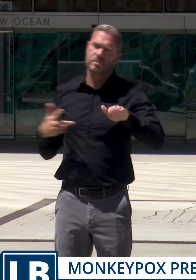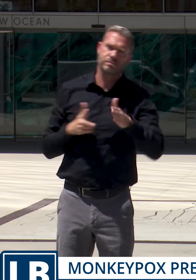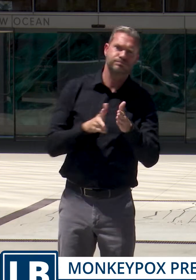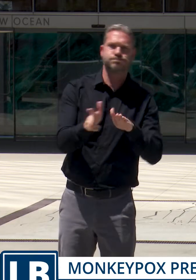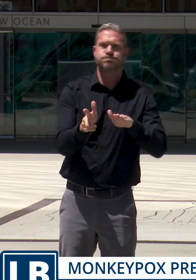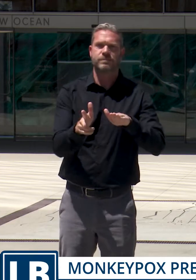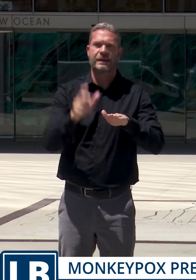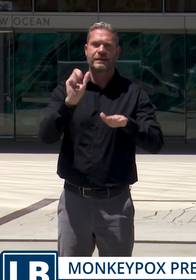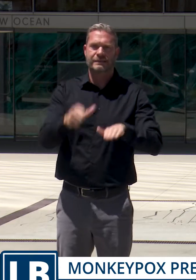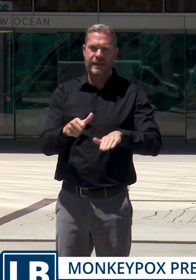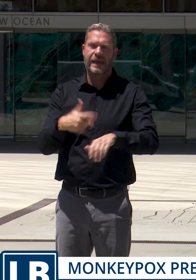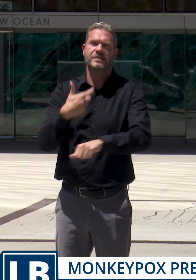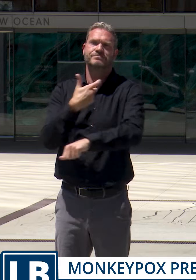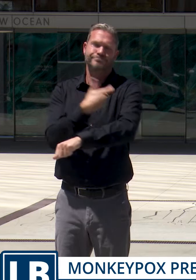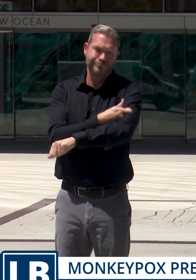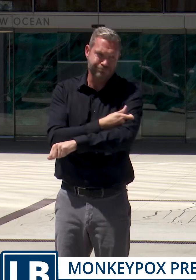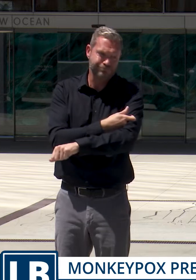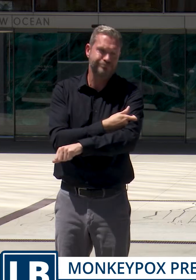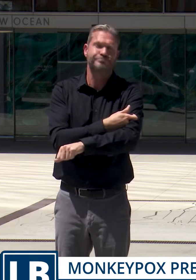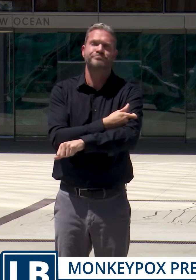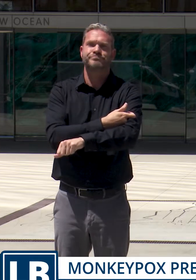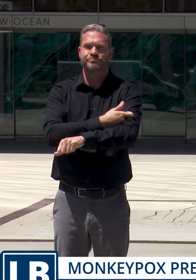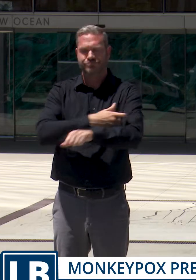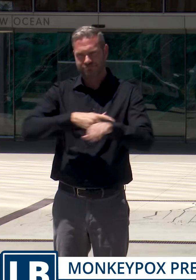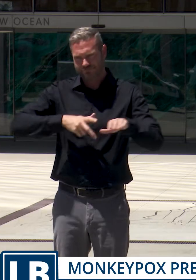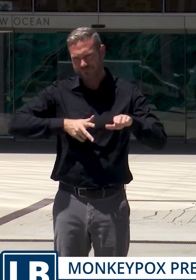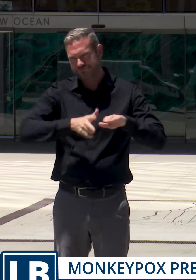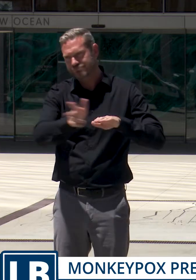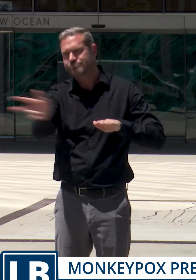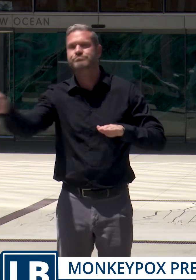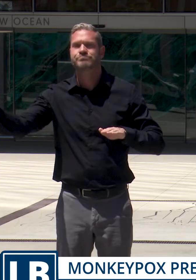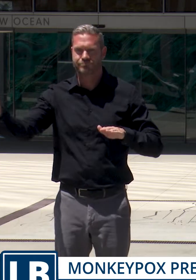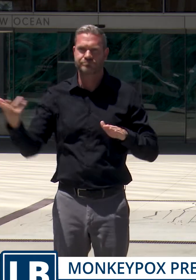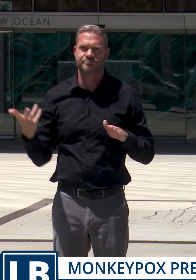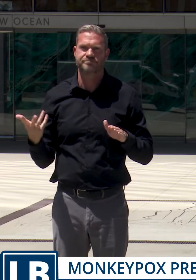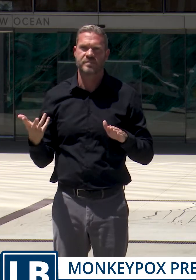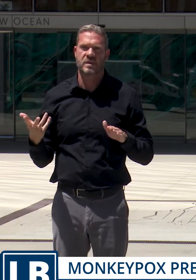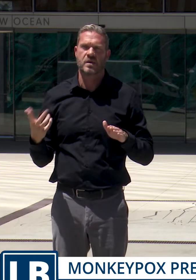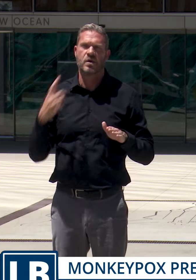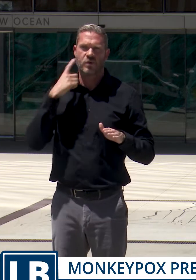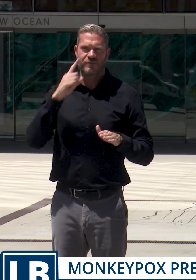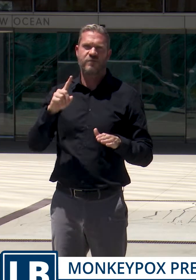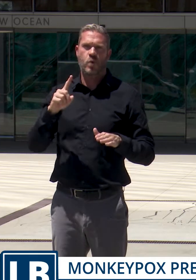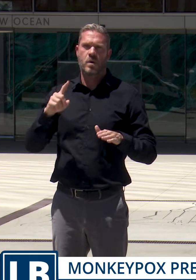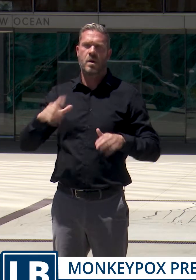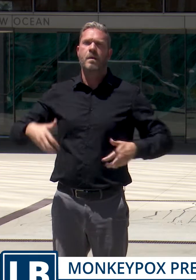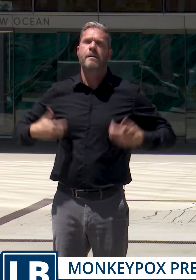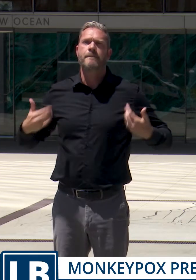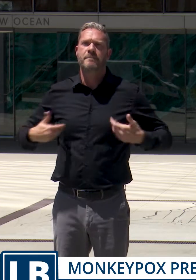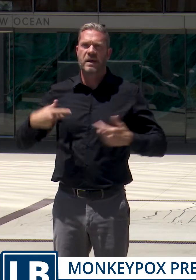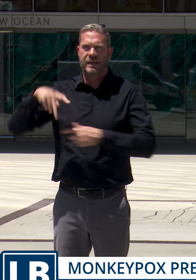to walk up to and receive their monkey pox uh vaccine particularly if you've already signed up